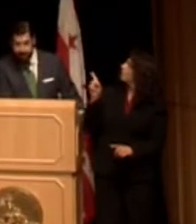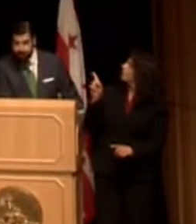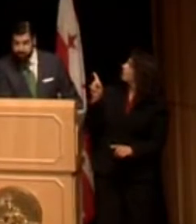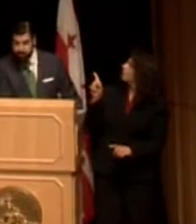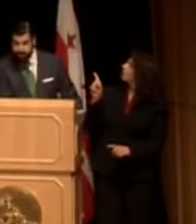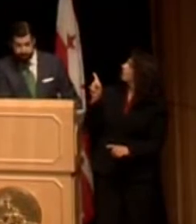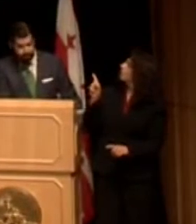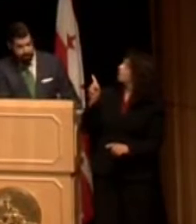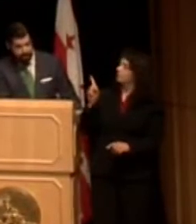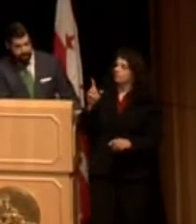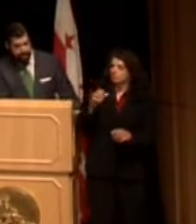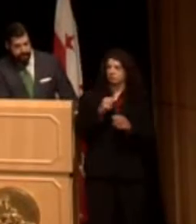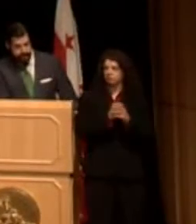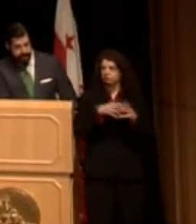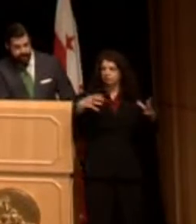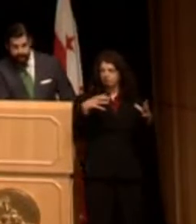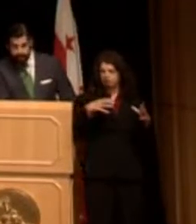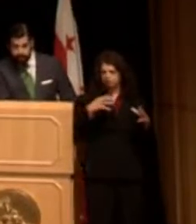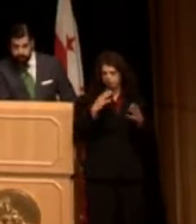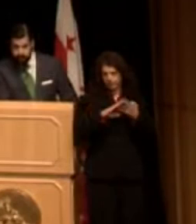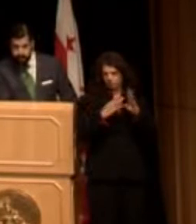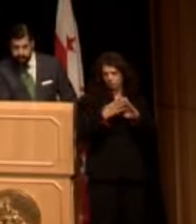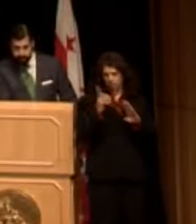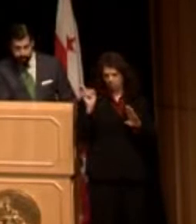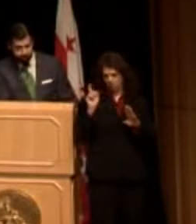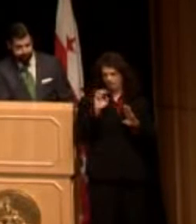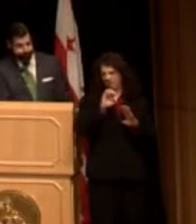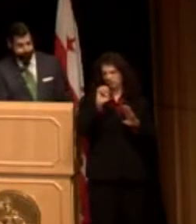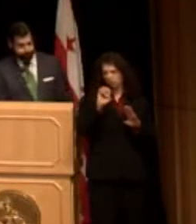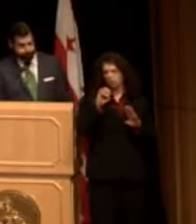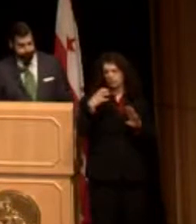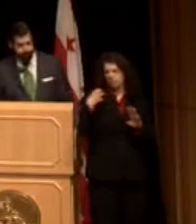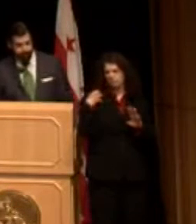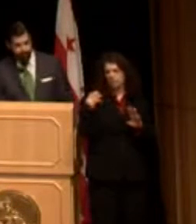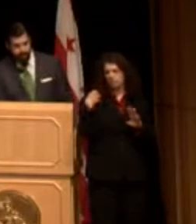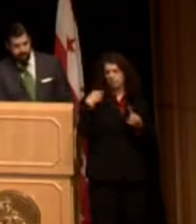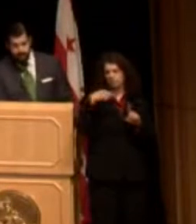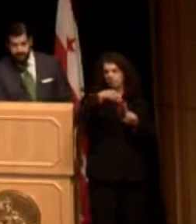CAPITOL STREET AND NANNIE HELEN BURROUGHS AVENUE.